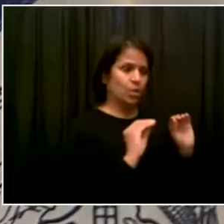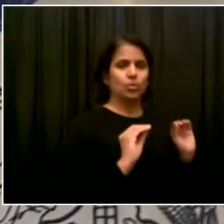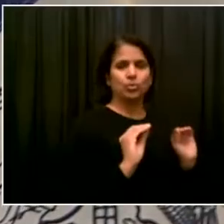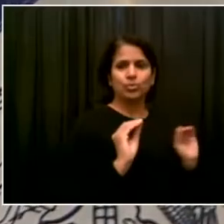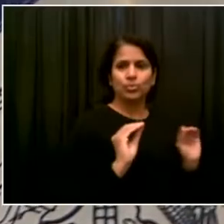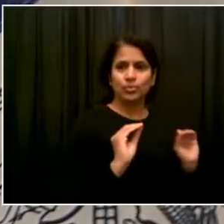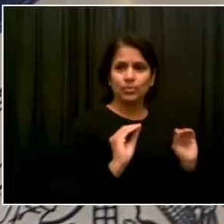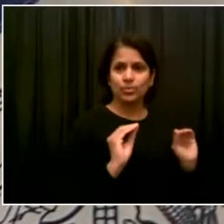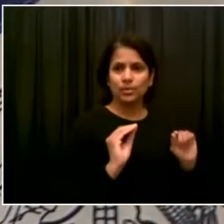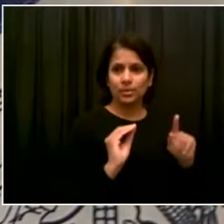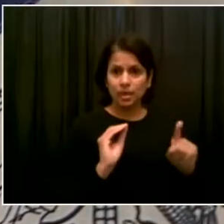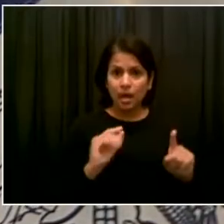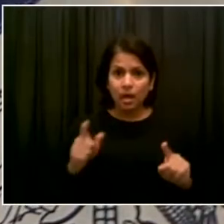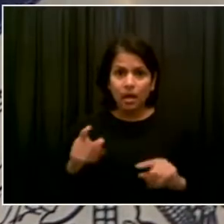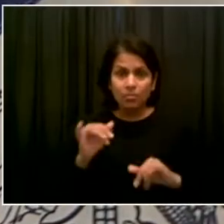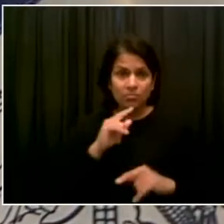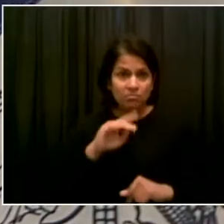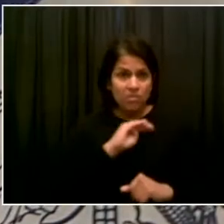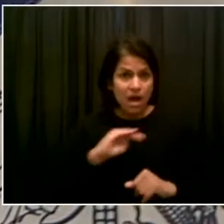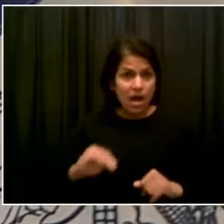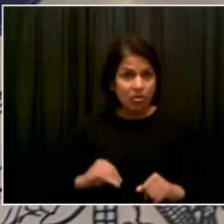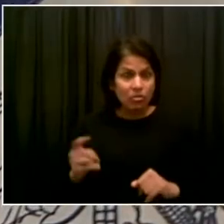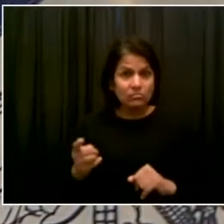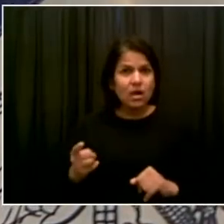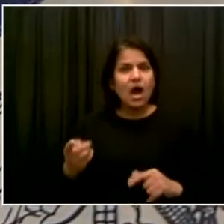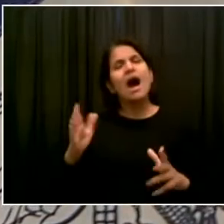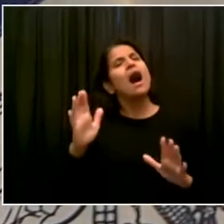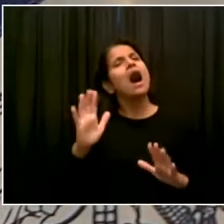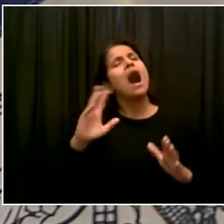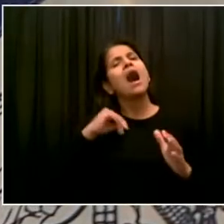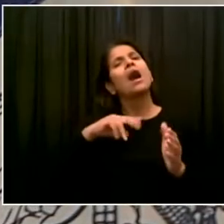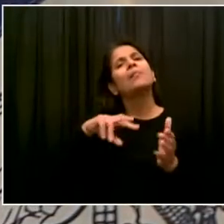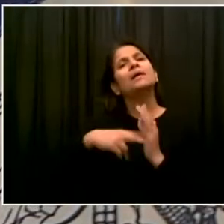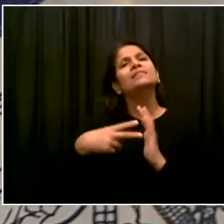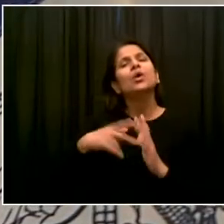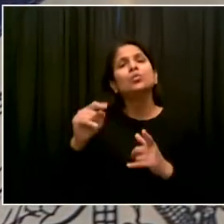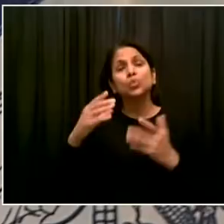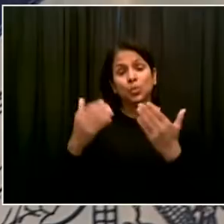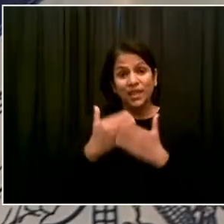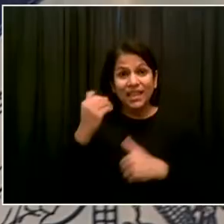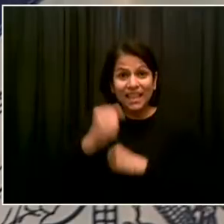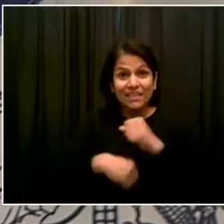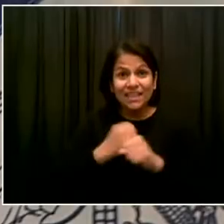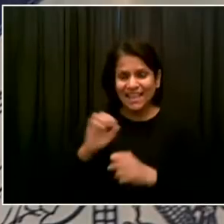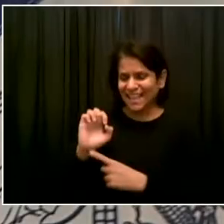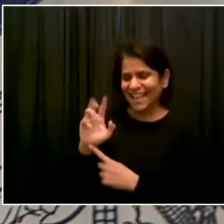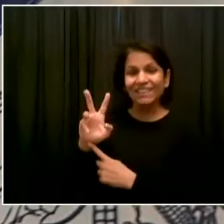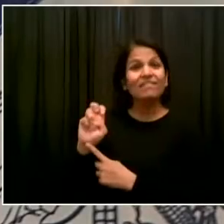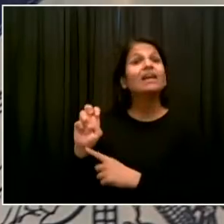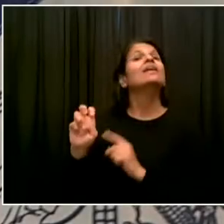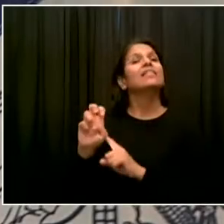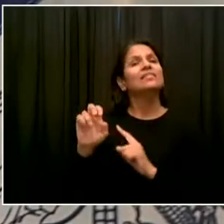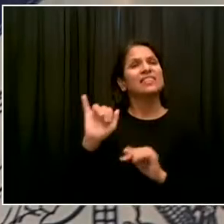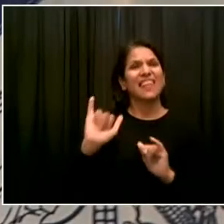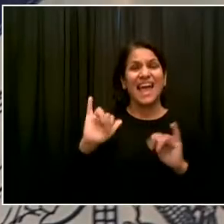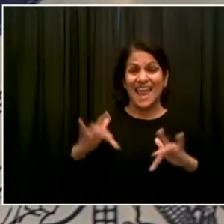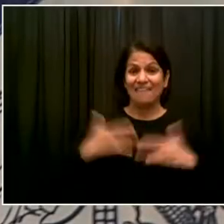WOULD ALLOW THE OUTDOOR ACTIVITY BUT O NINDOOR ACTIVITY? AGAIN, WE WERE TALKING ABUTO W NEYEAR'S